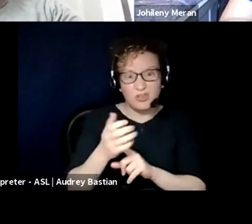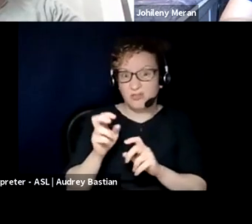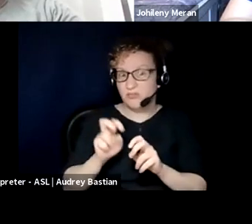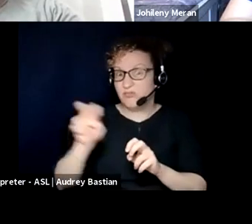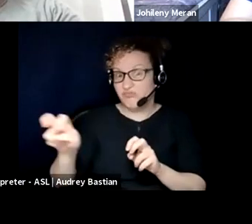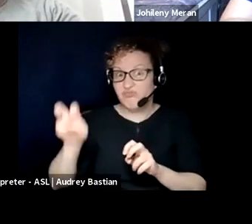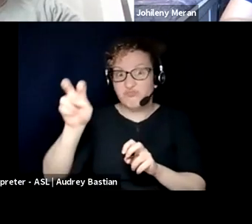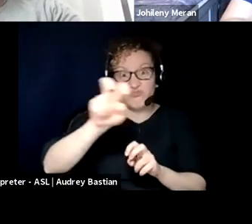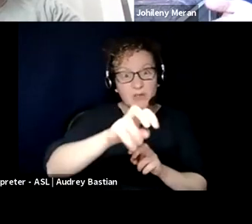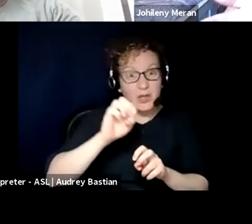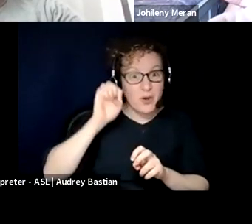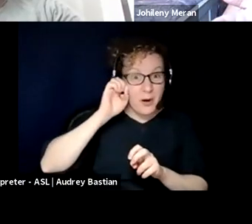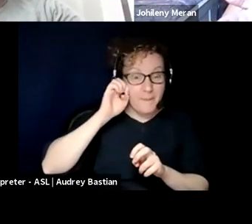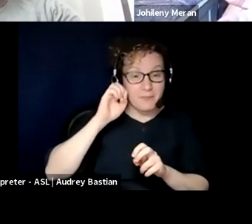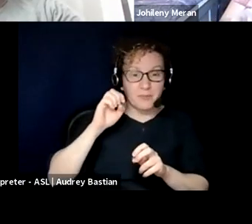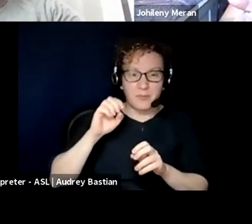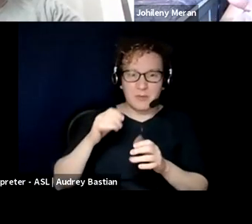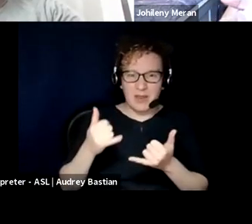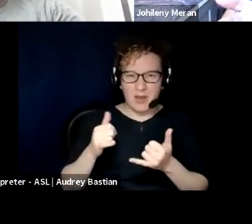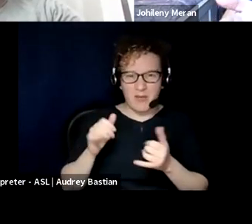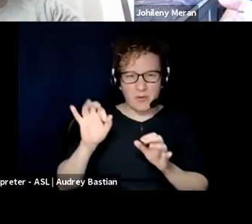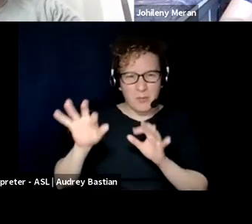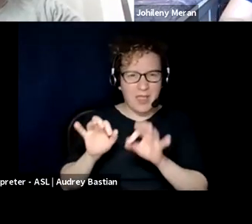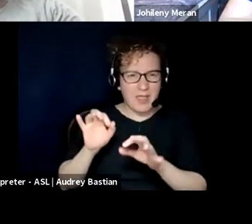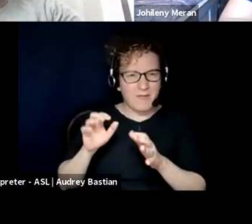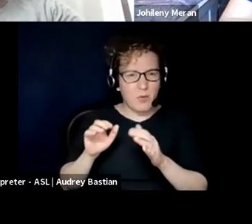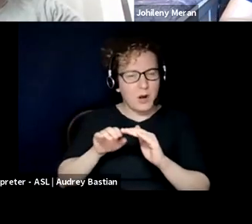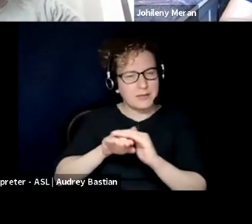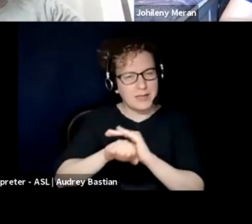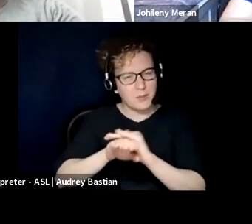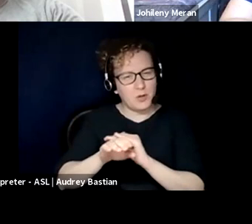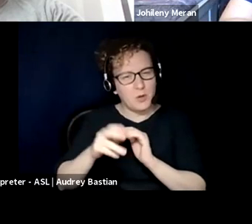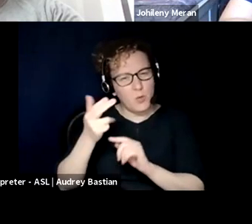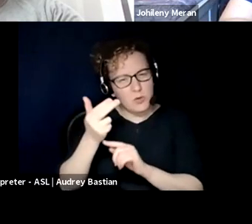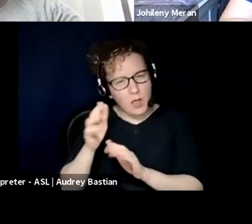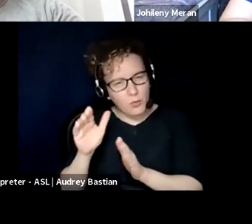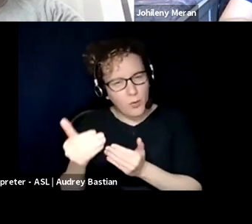Like having to pay for like an accessible hotel room or like something like that like